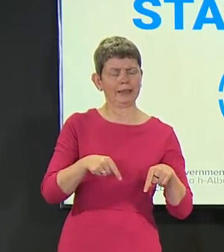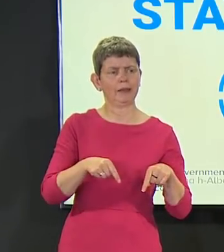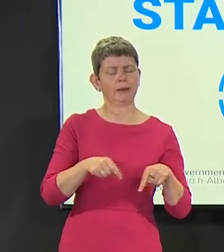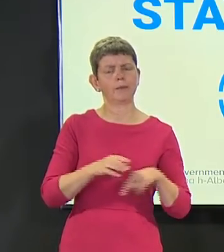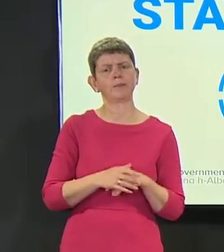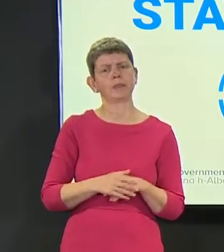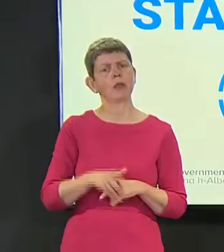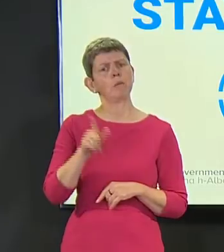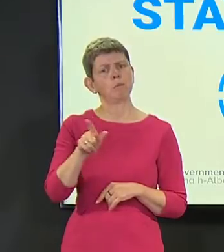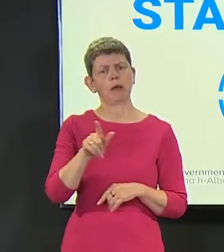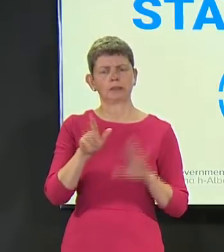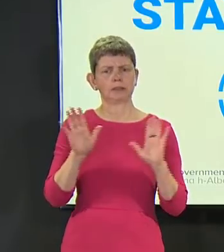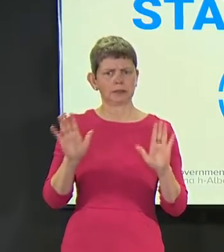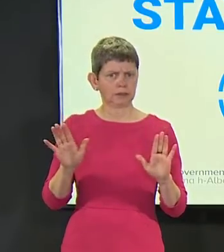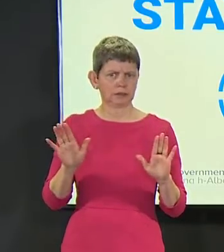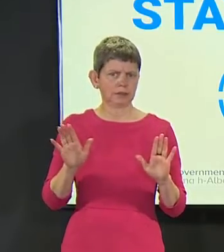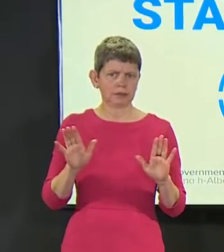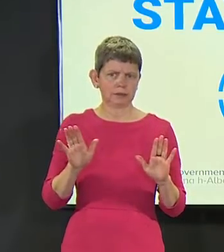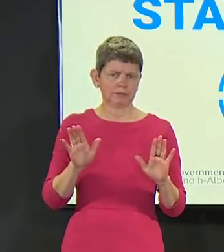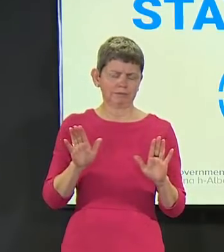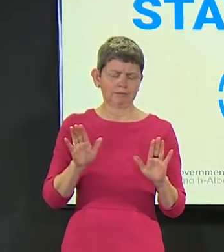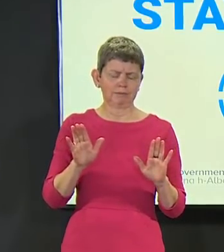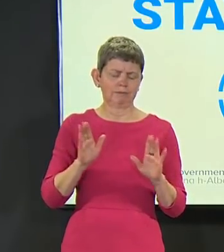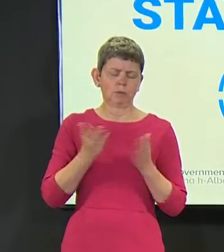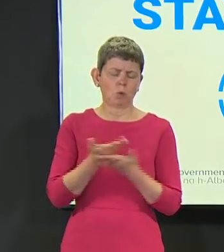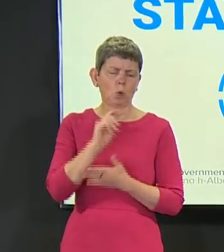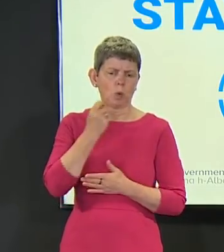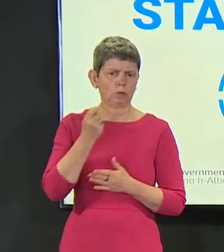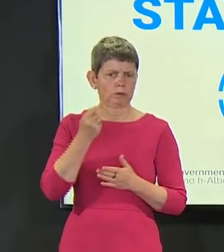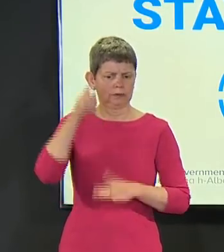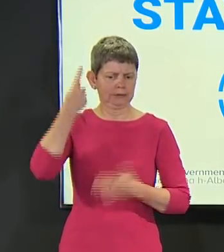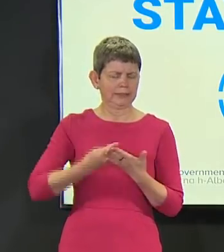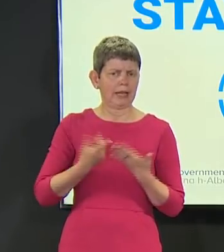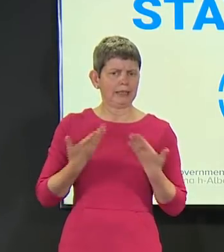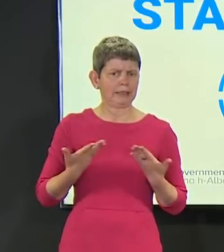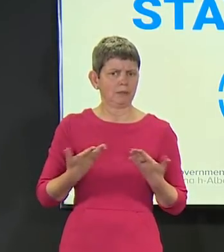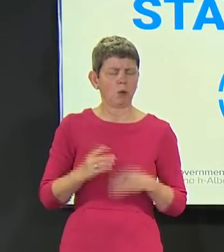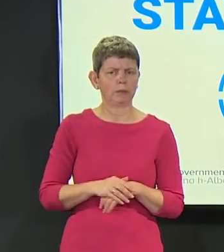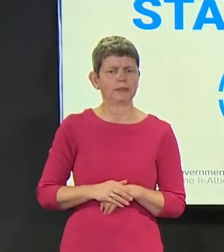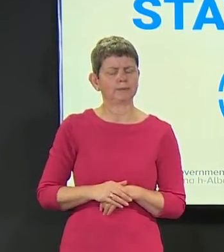let's not cross bridges before we absolutely come to them Rachel Watson from the mail